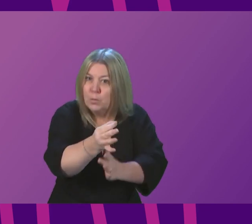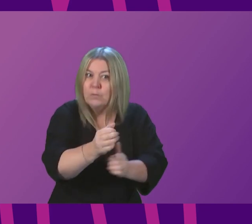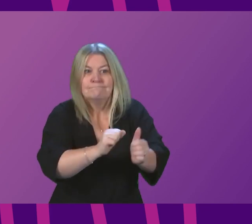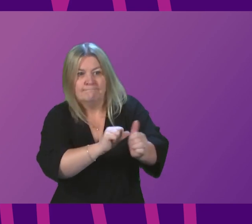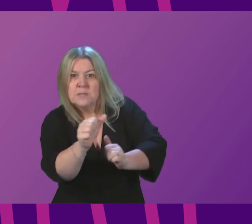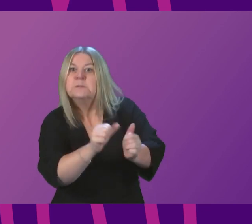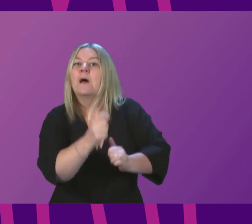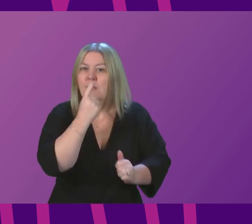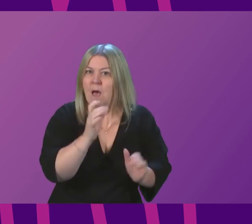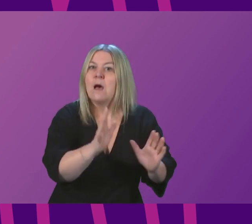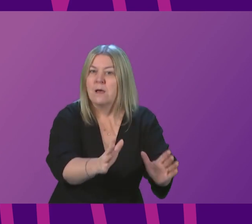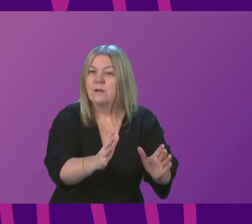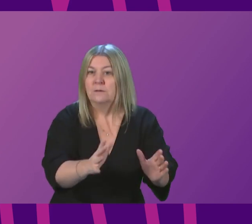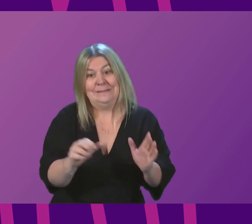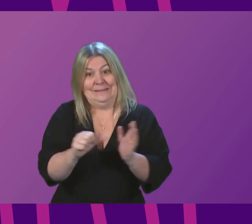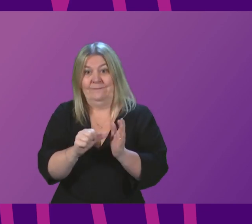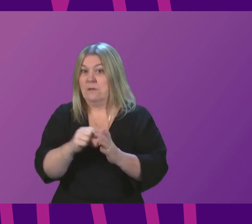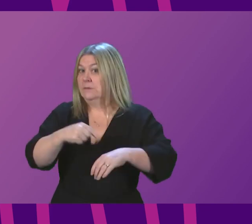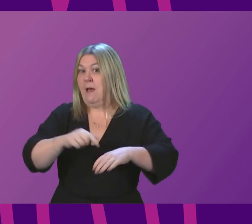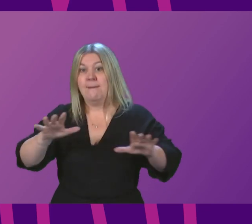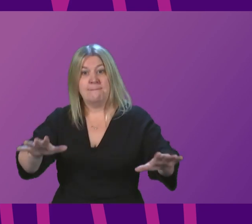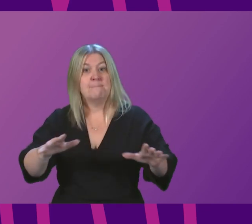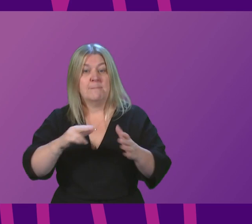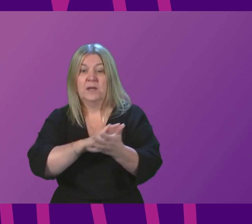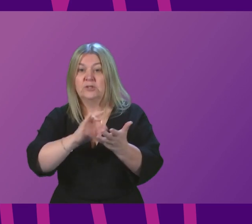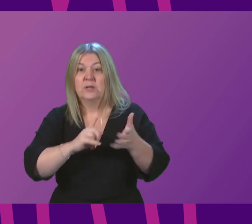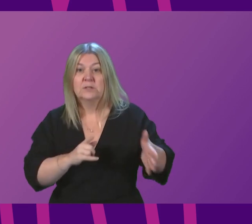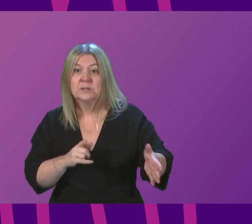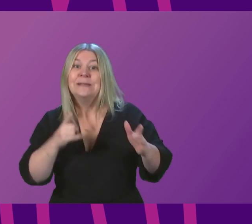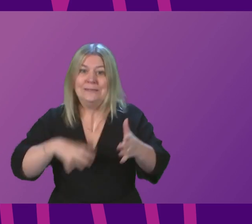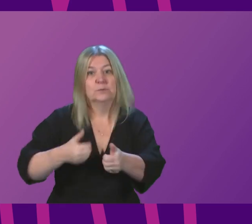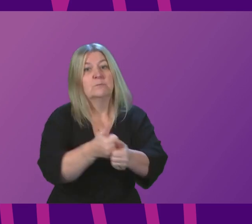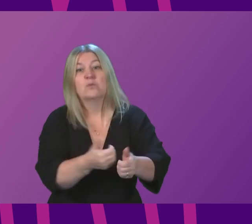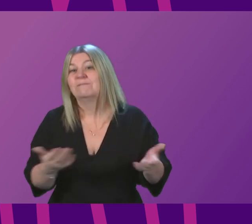This is a really difficult position for the NHS, but it is one that we need to support it through.